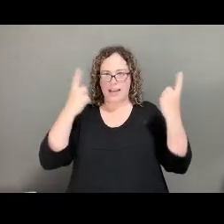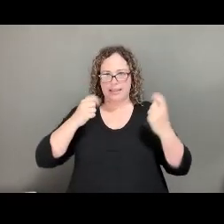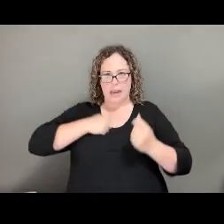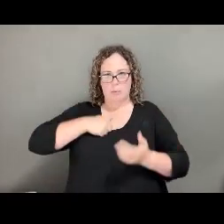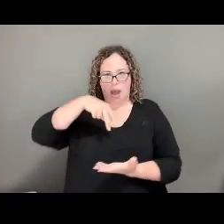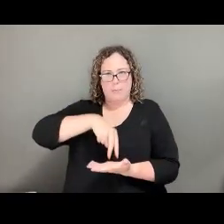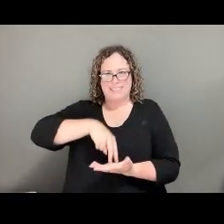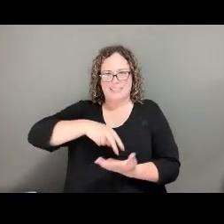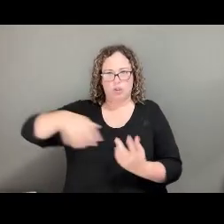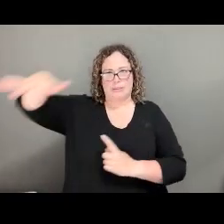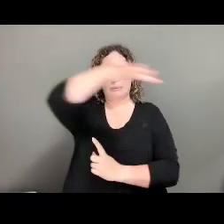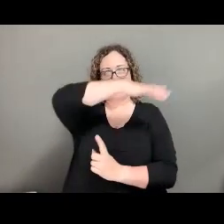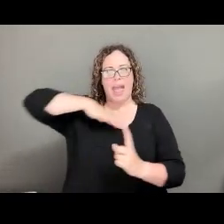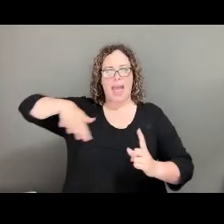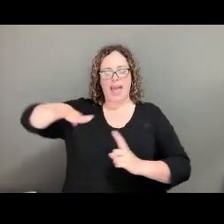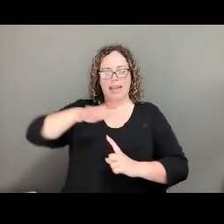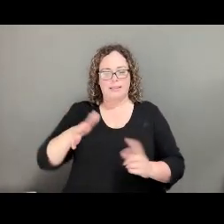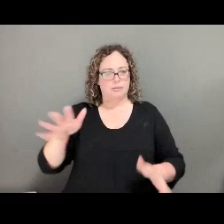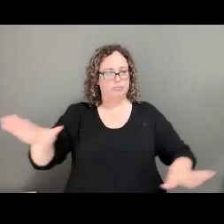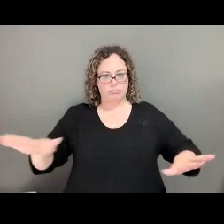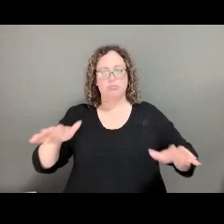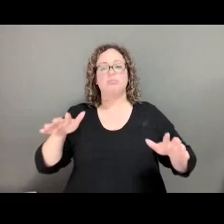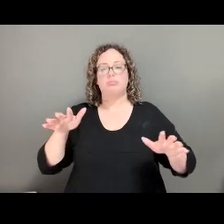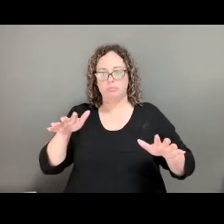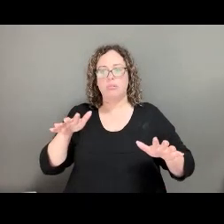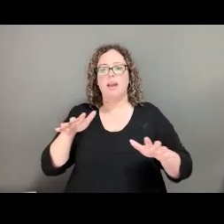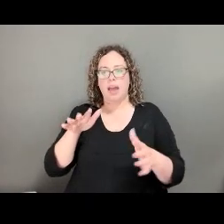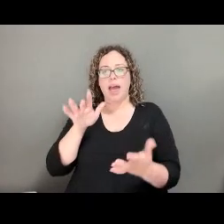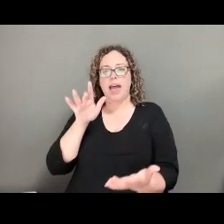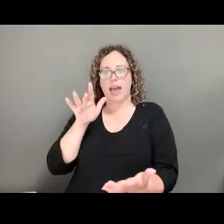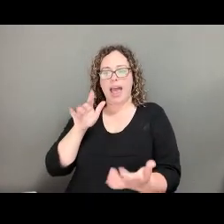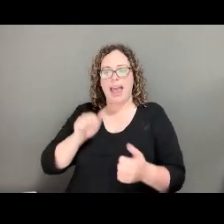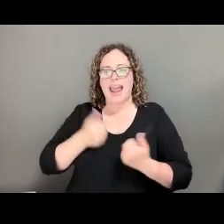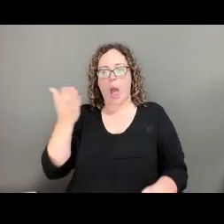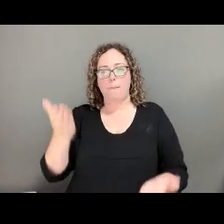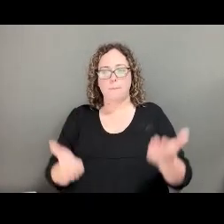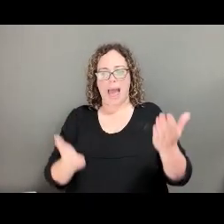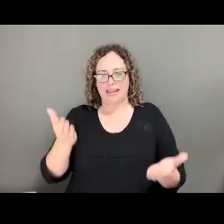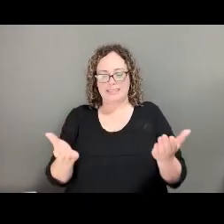and space is our proprioception, and our balance and movement is our. Vestibular sense.